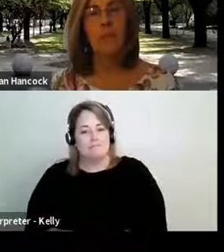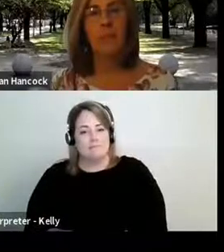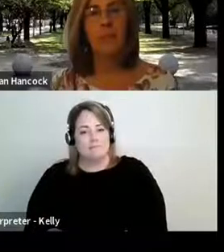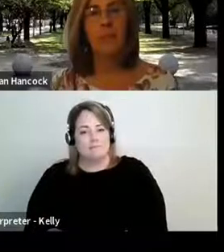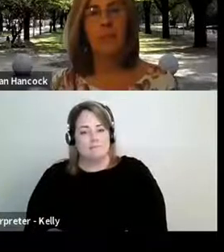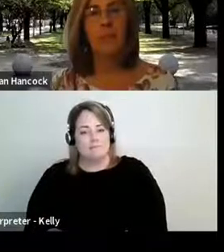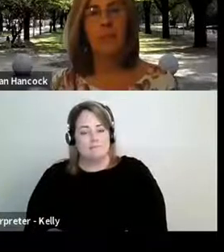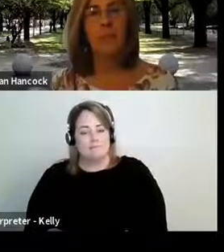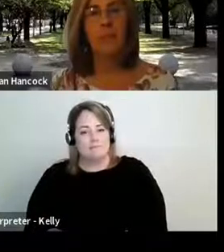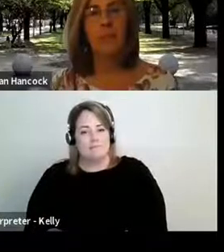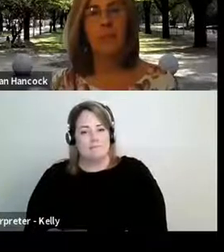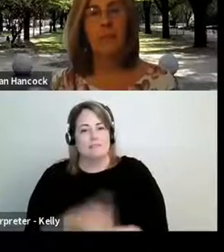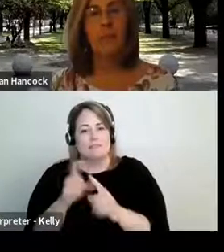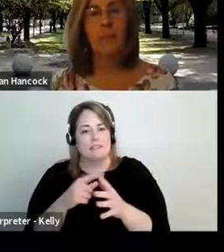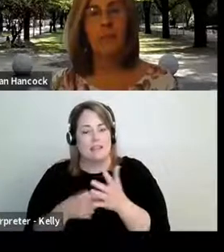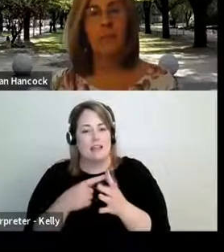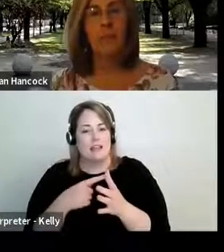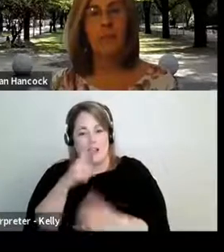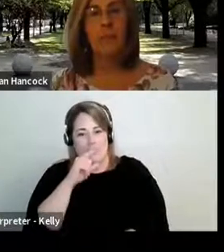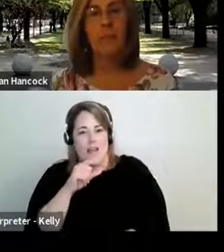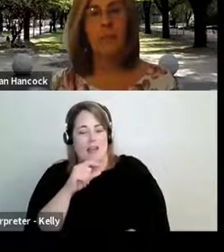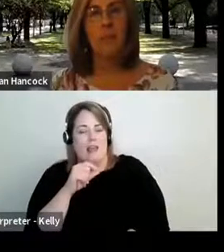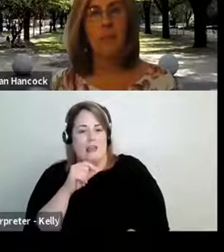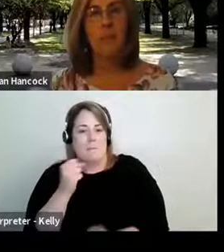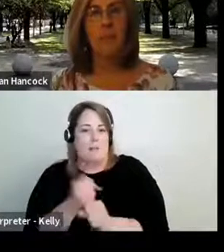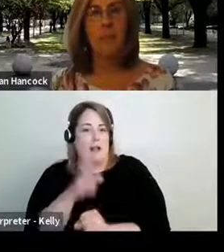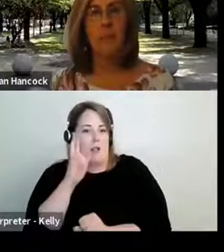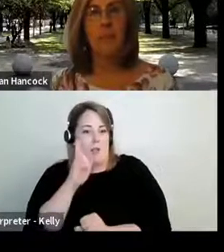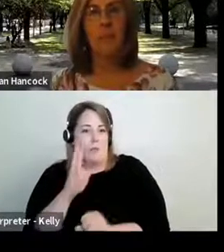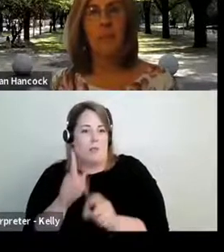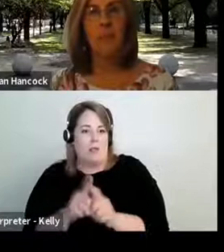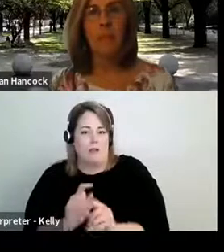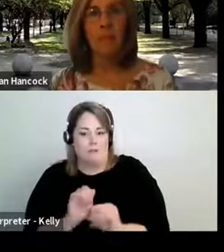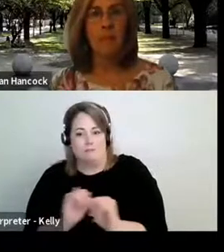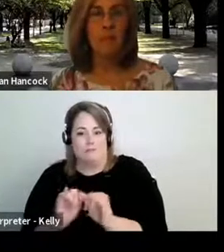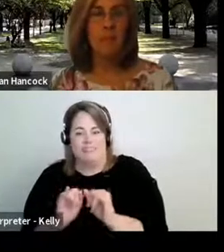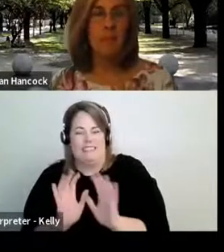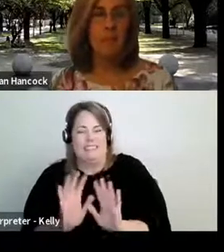get really skewed off to look like it's not having an impact so we've kind of steered away from that